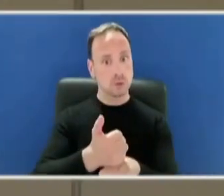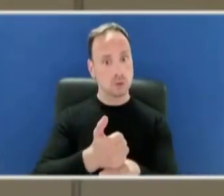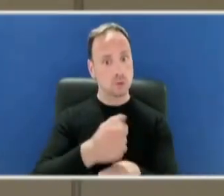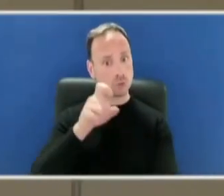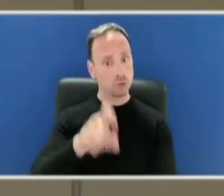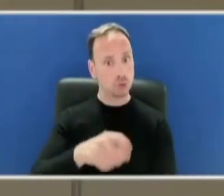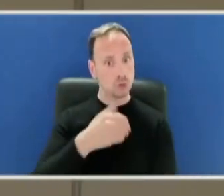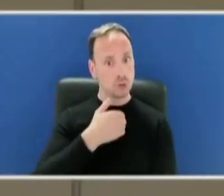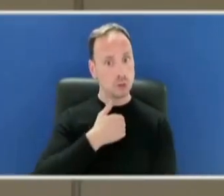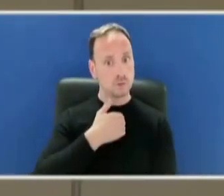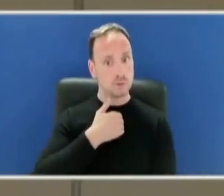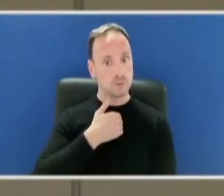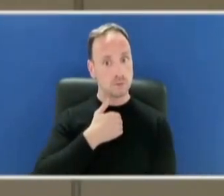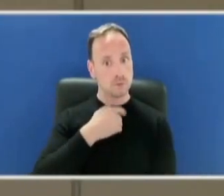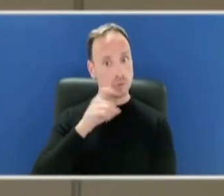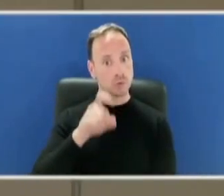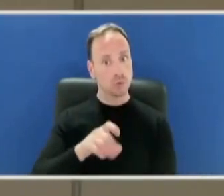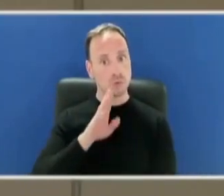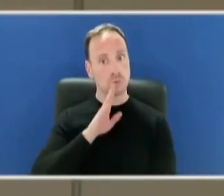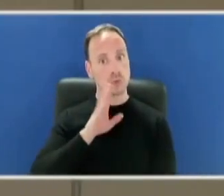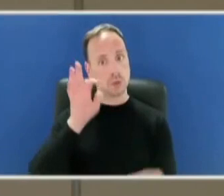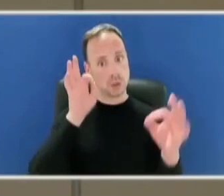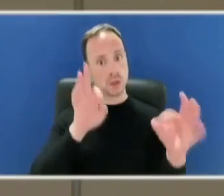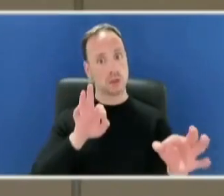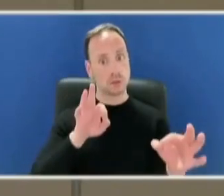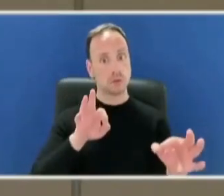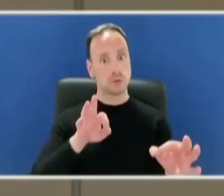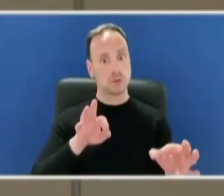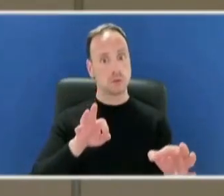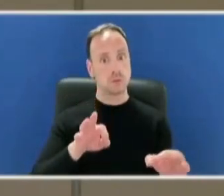and it should be a standard of excellence. Um, with that being said,